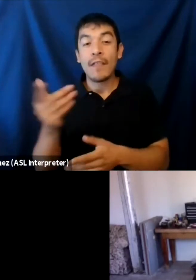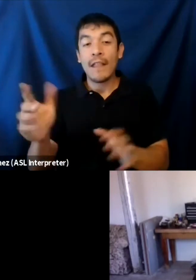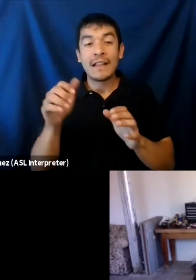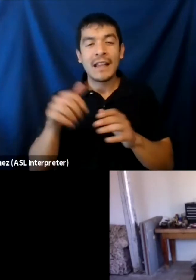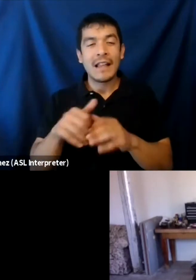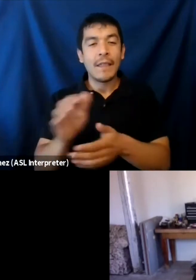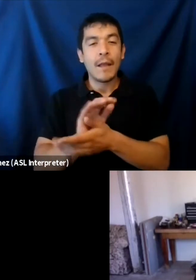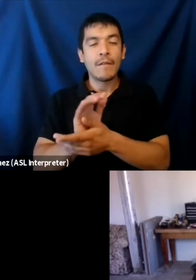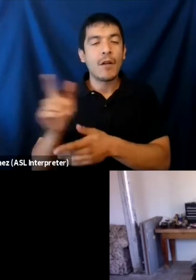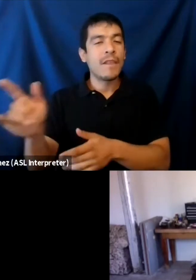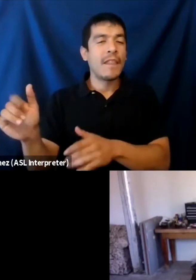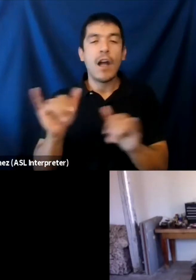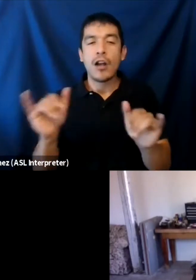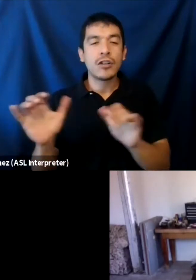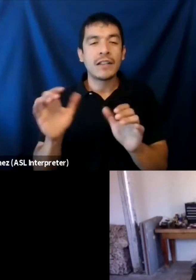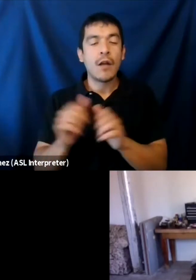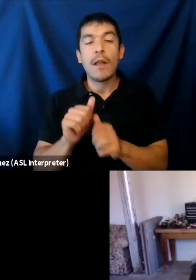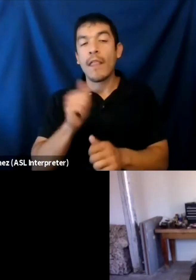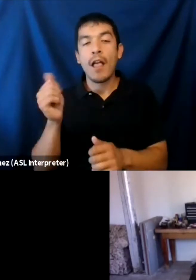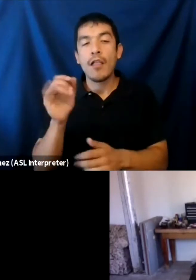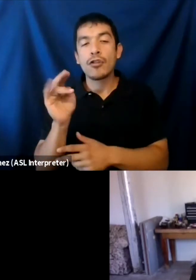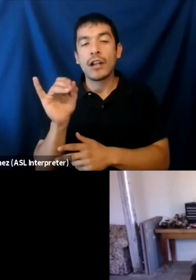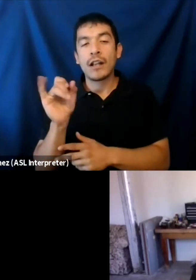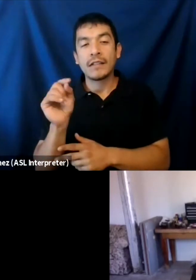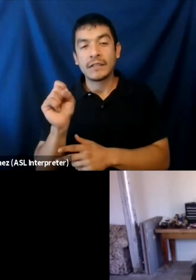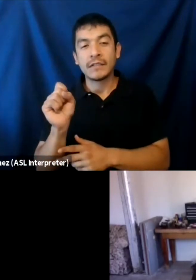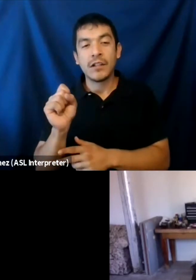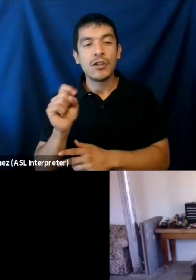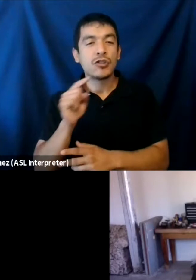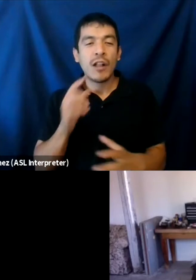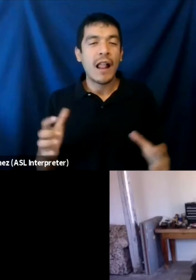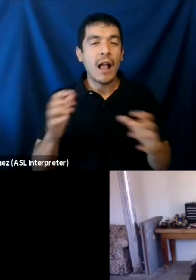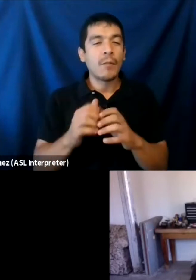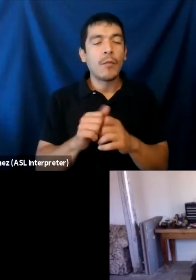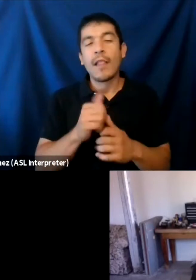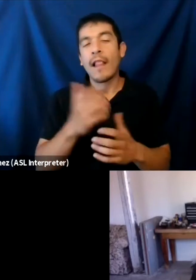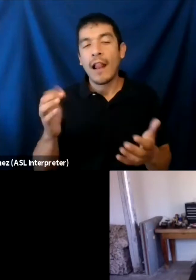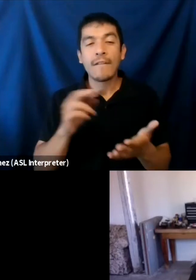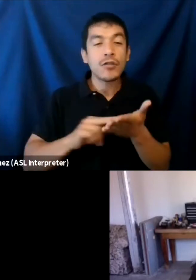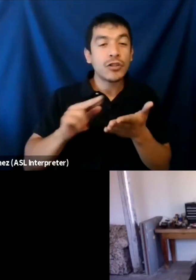they've also done with other journalists. So it's combined with a lot of research where you can go